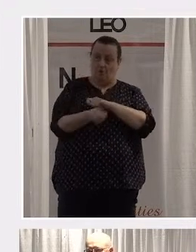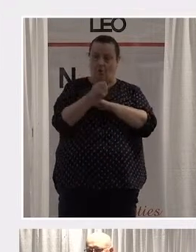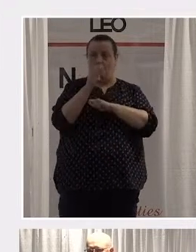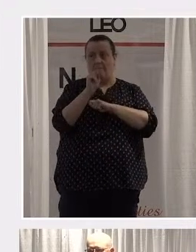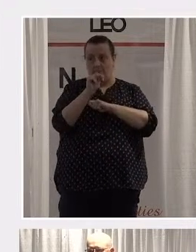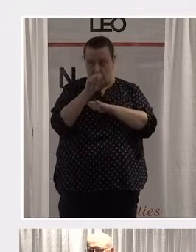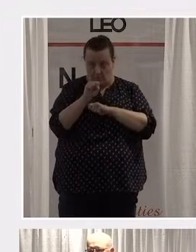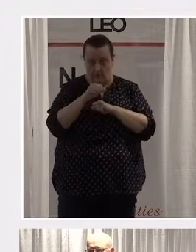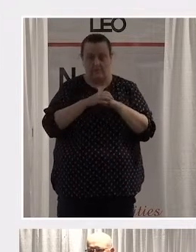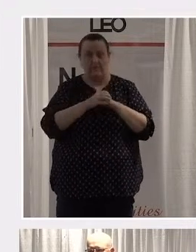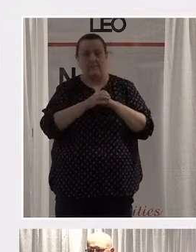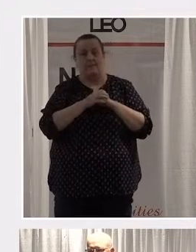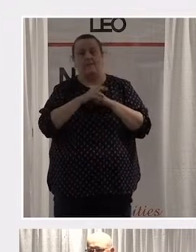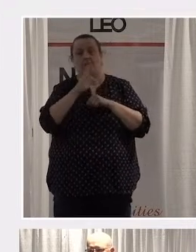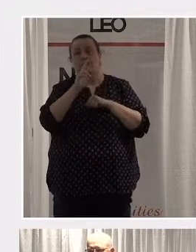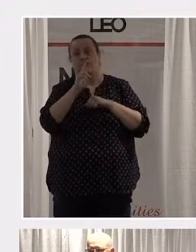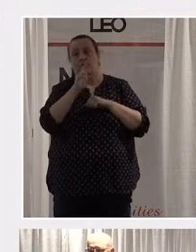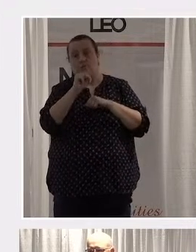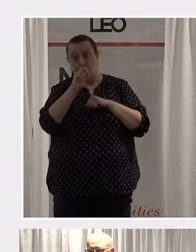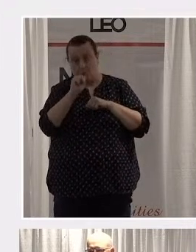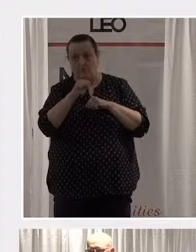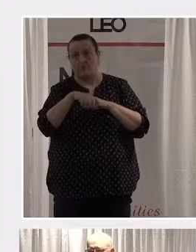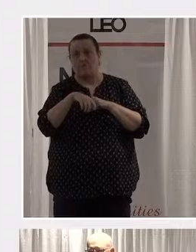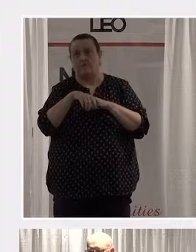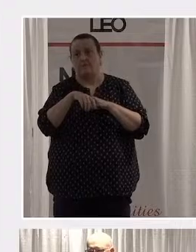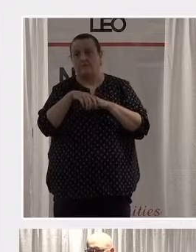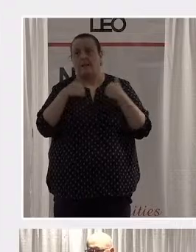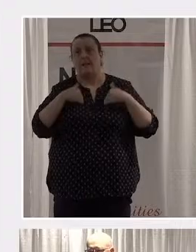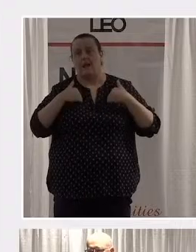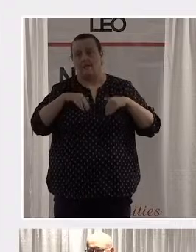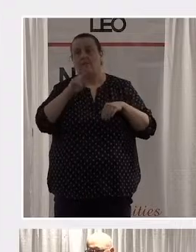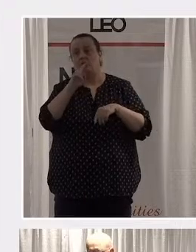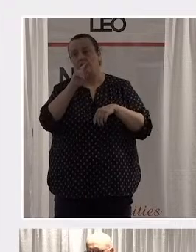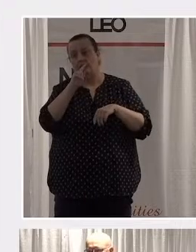AND LUNG NOVA SCOTIA PEI.